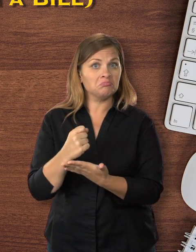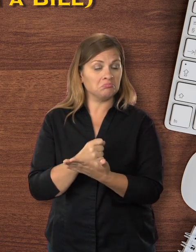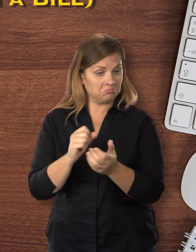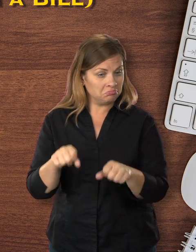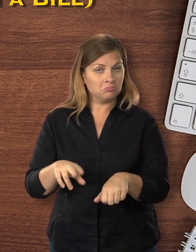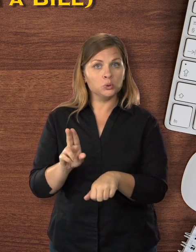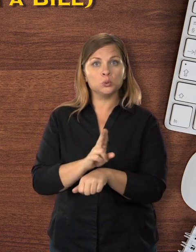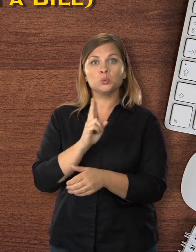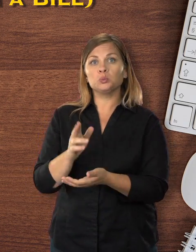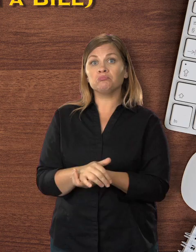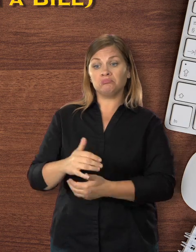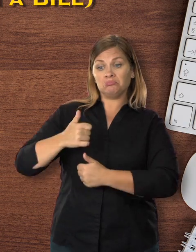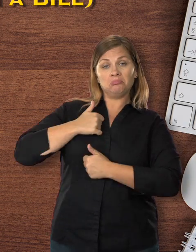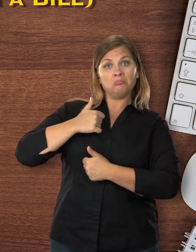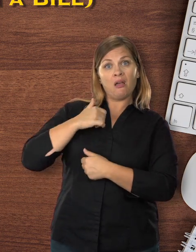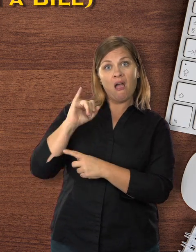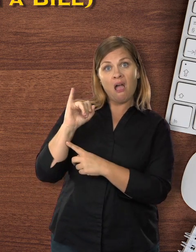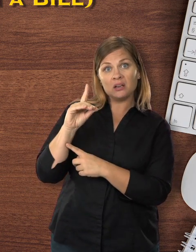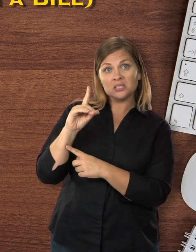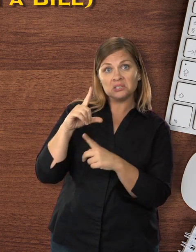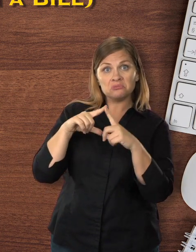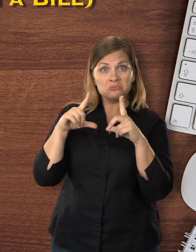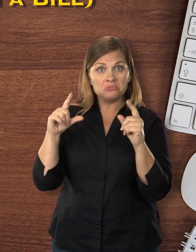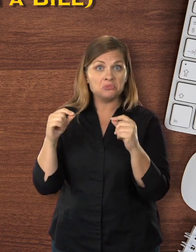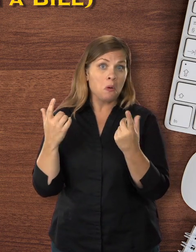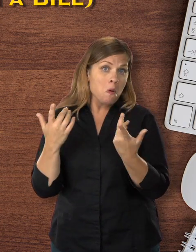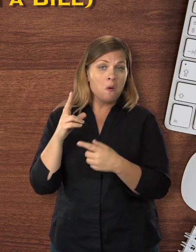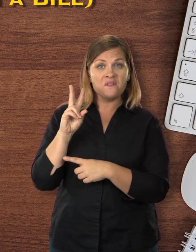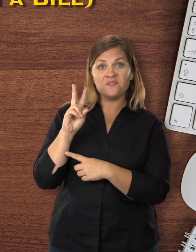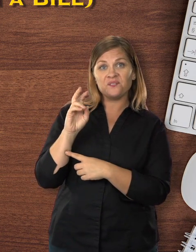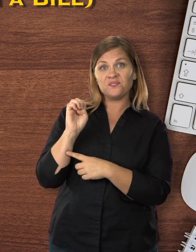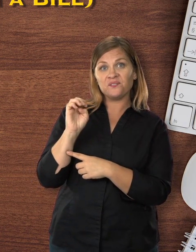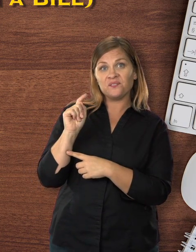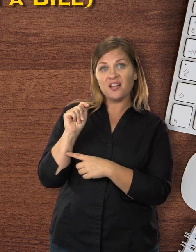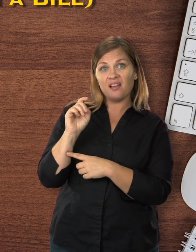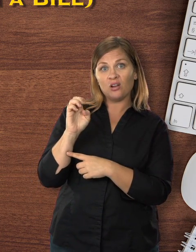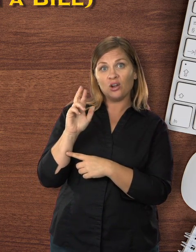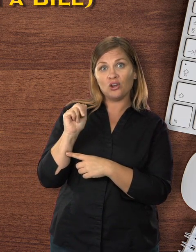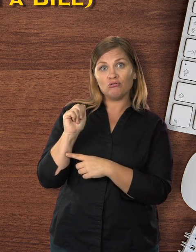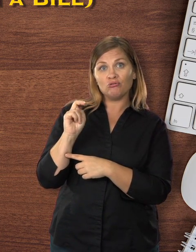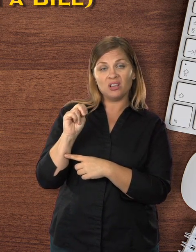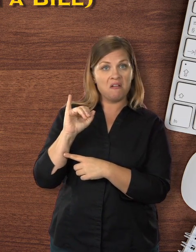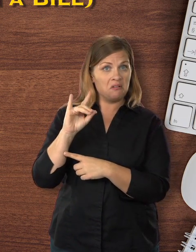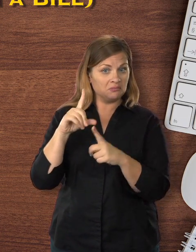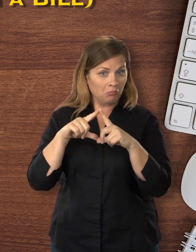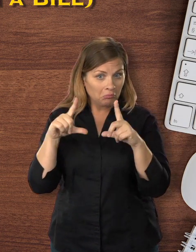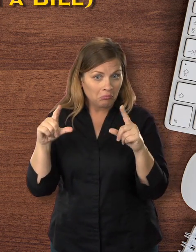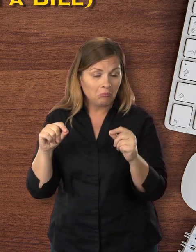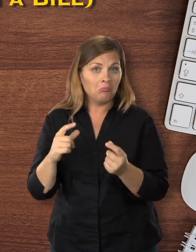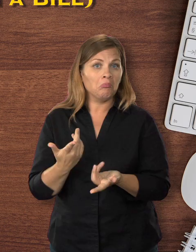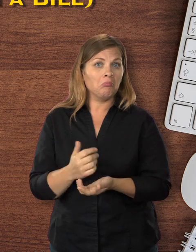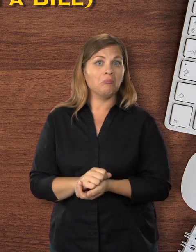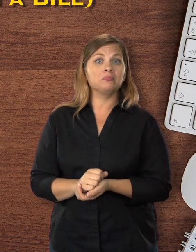United States passport, United States Military ID or Veteran ID card,